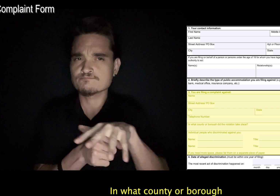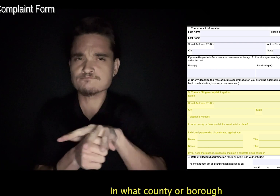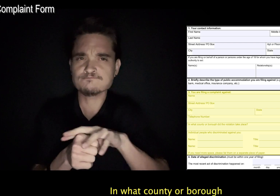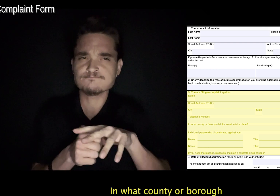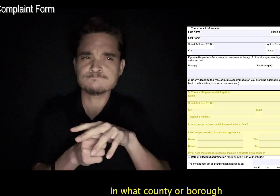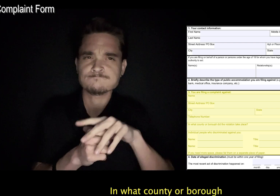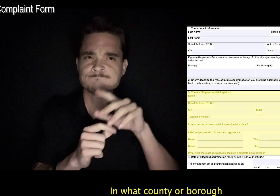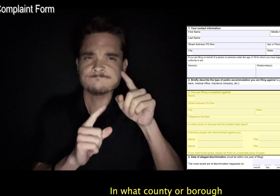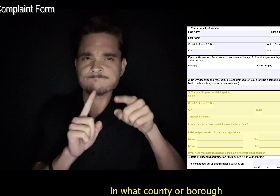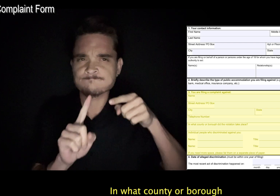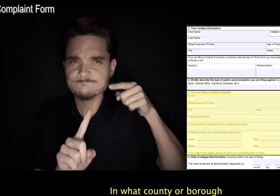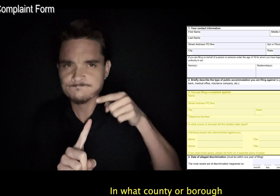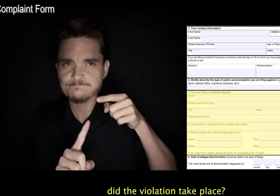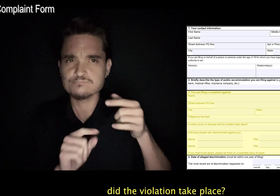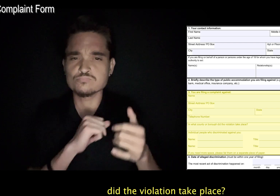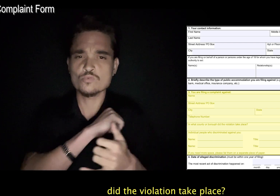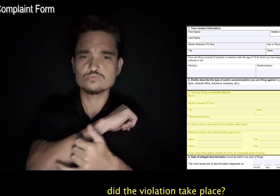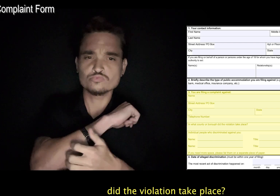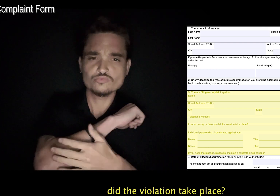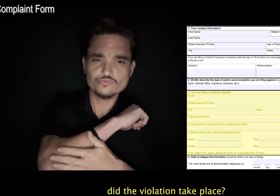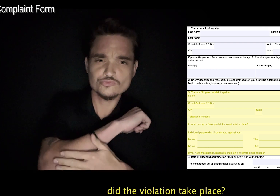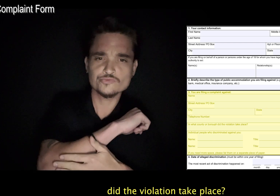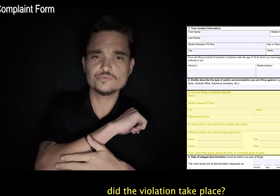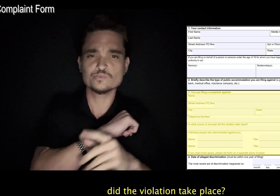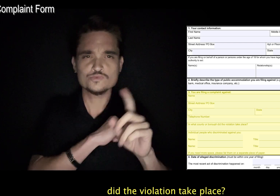In what county or borough did the violation take place?